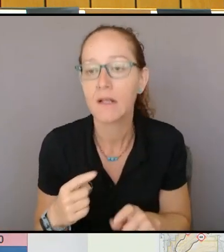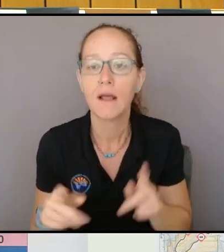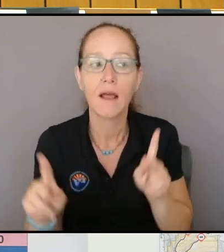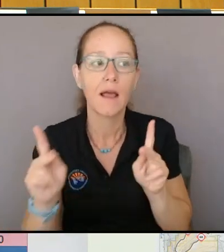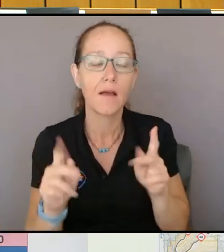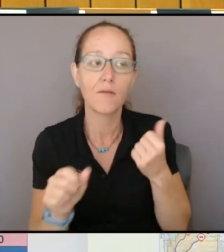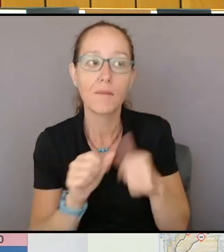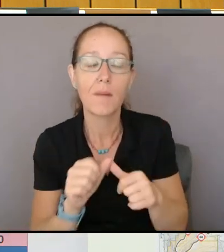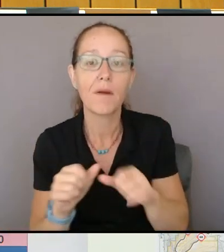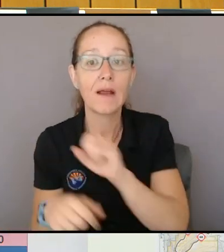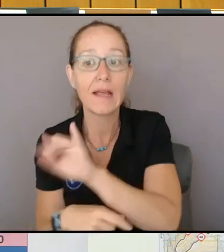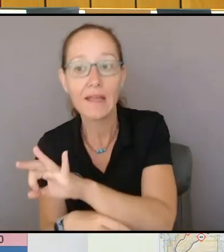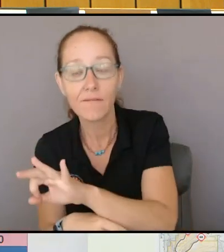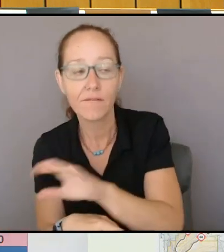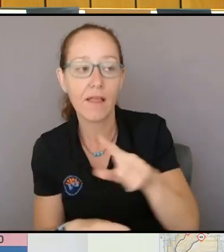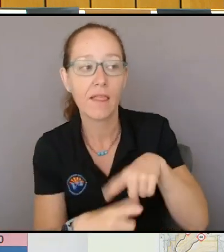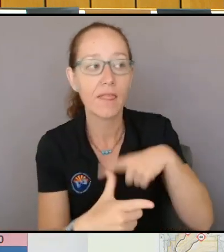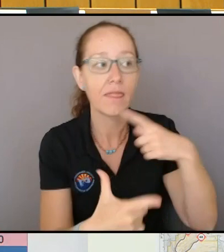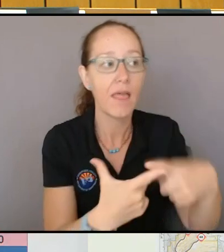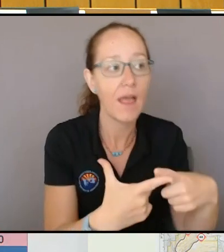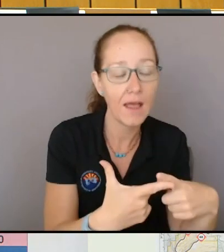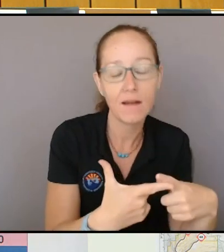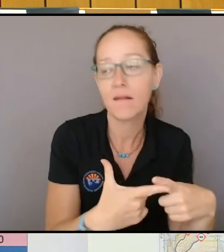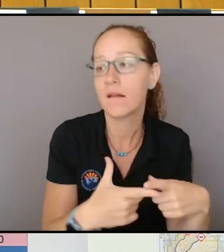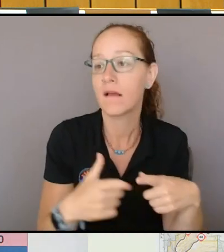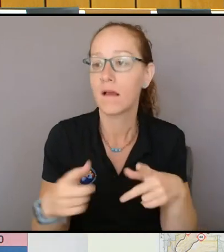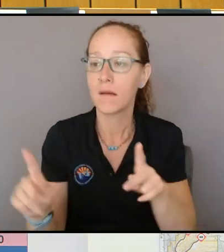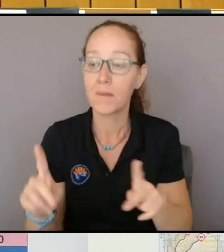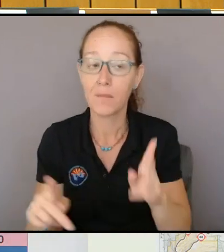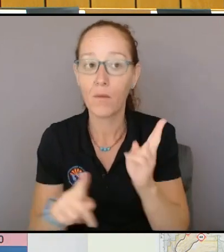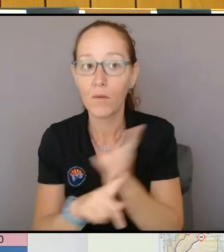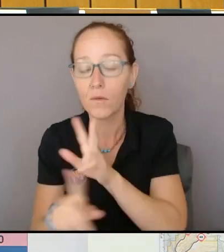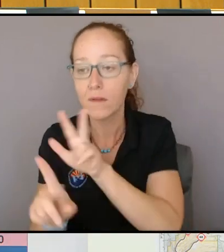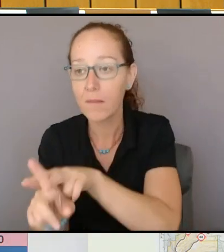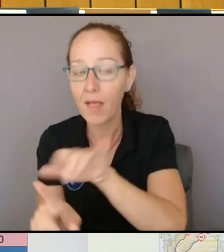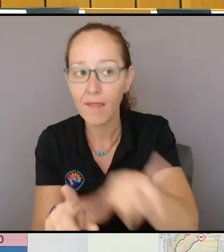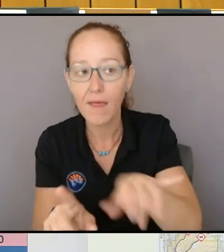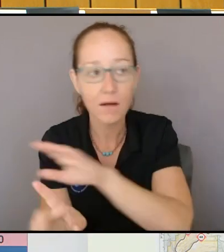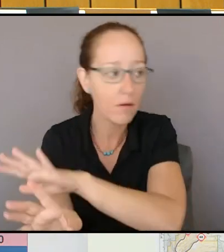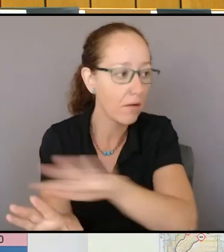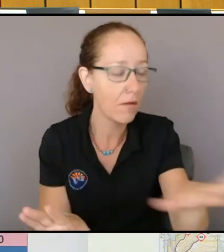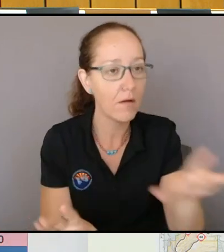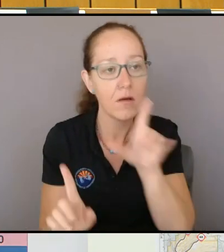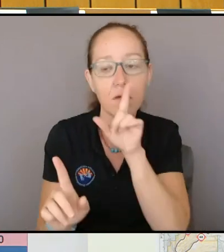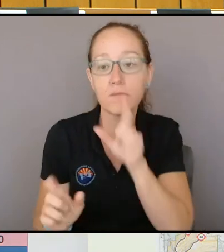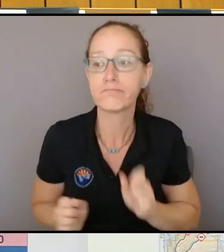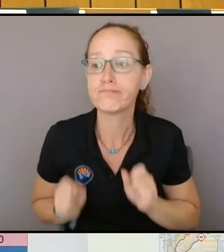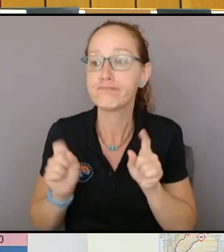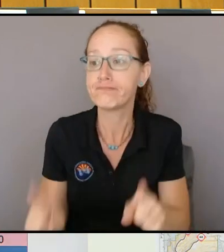to them in real time was impressive on all levels. A little bit about Chacon. I know there's been a lot of interest